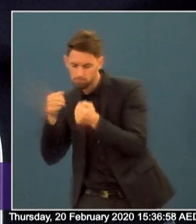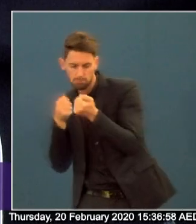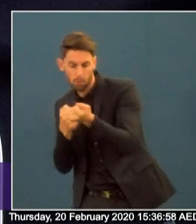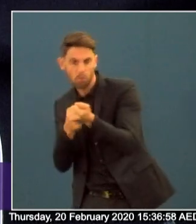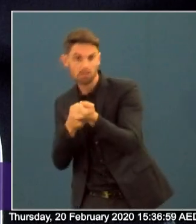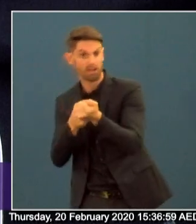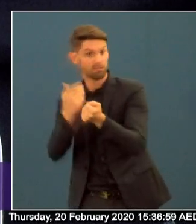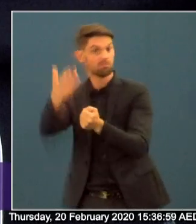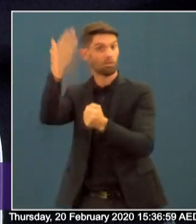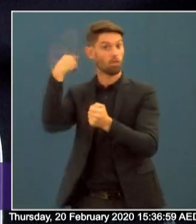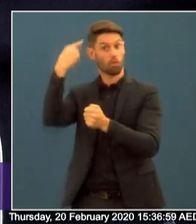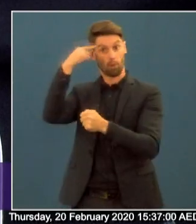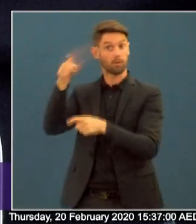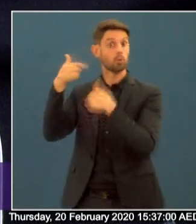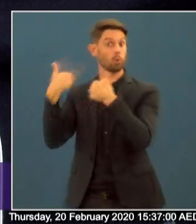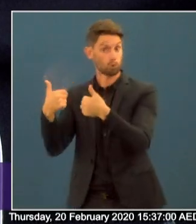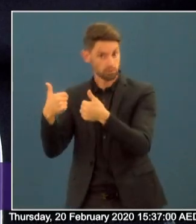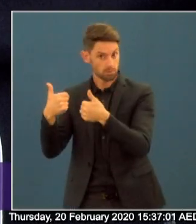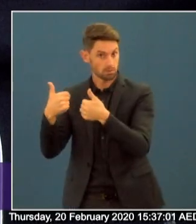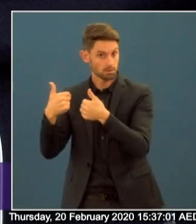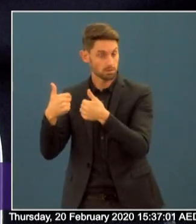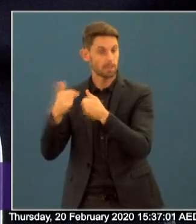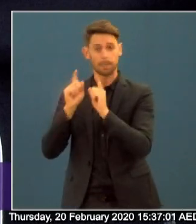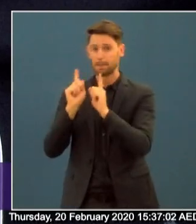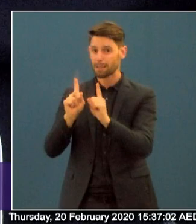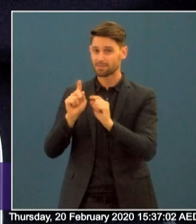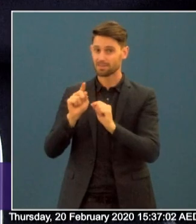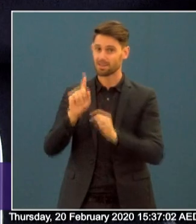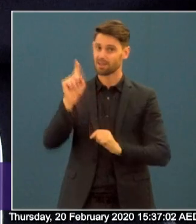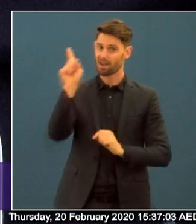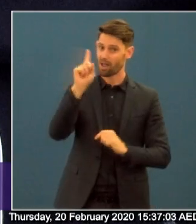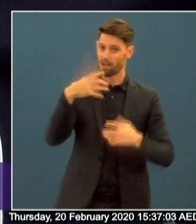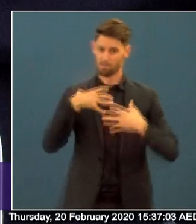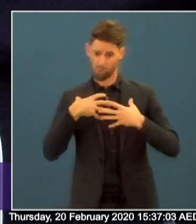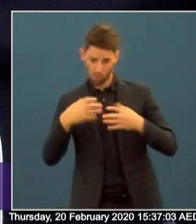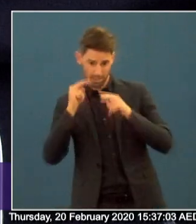for those health conditions. But particularly with the growing awareness of chronic and complex